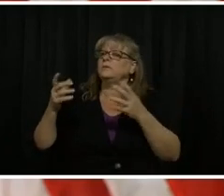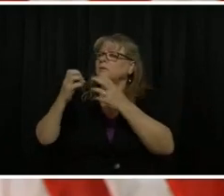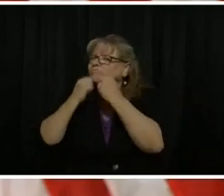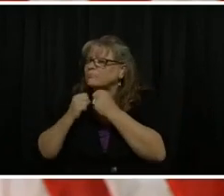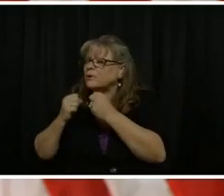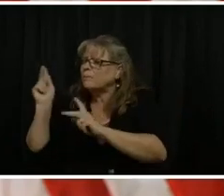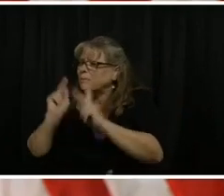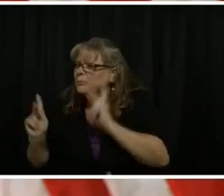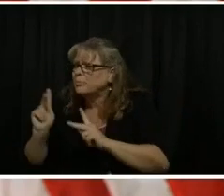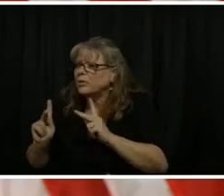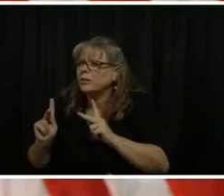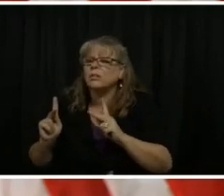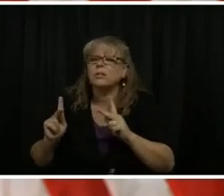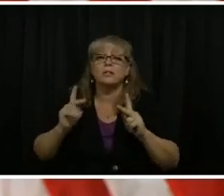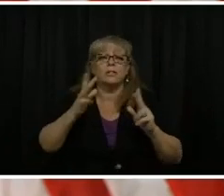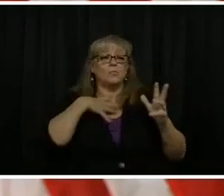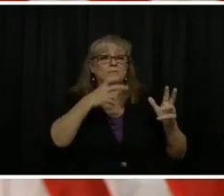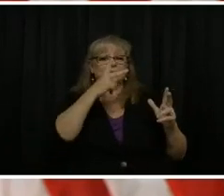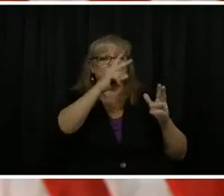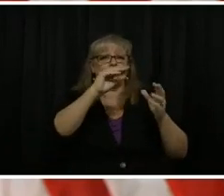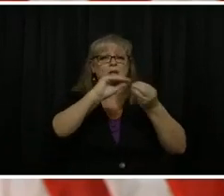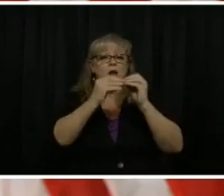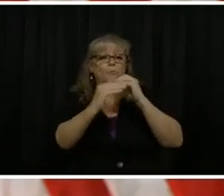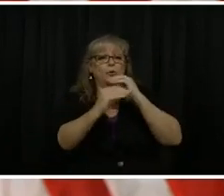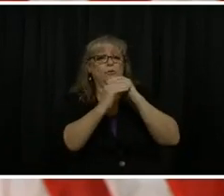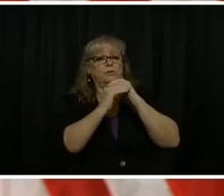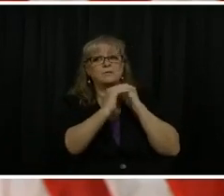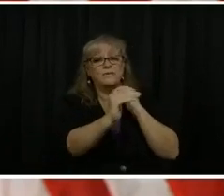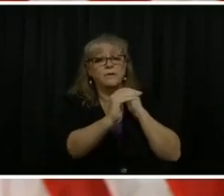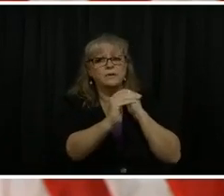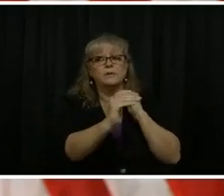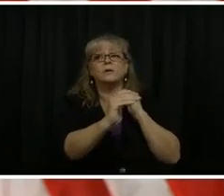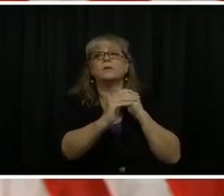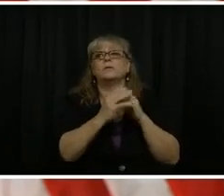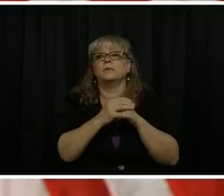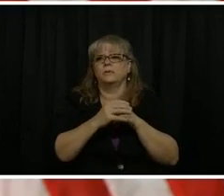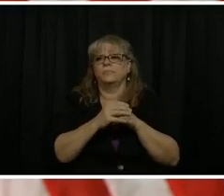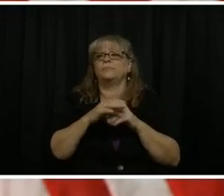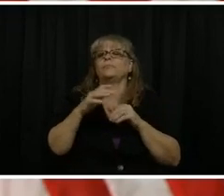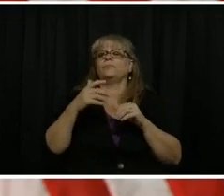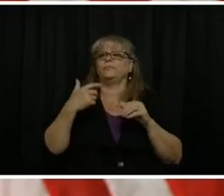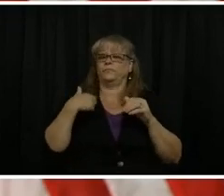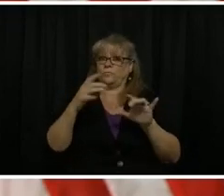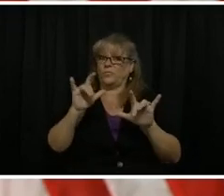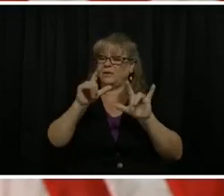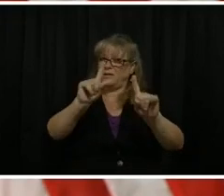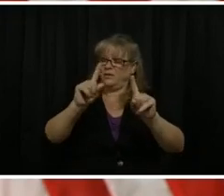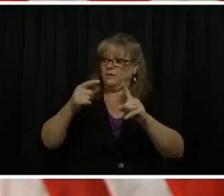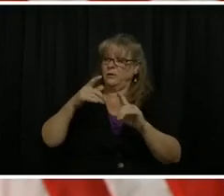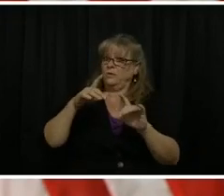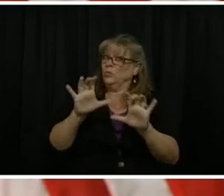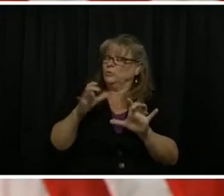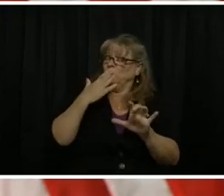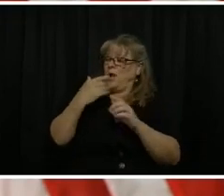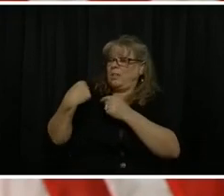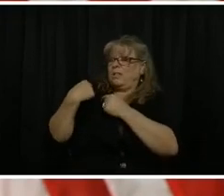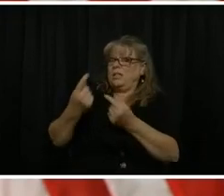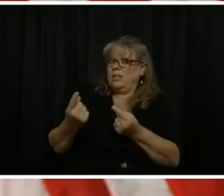RESTAURANT AND GET A HAIRCUT, AND KEEP OUR BUSINESSES OPEN AND PROTECT OUR ECONOMY AND